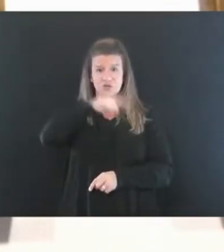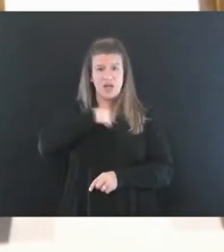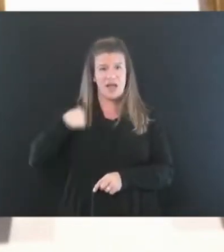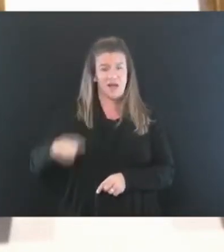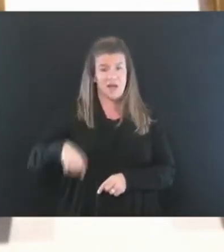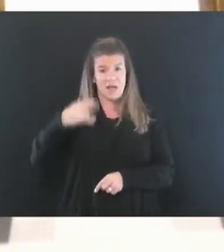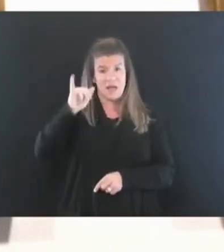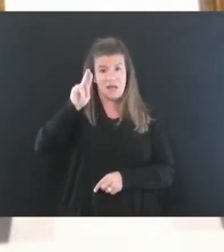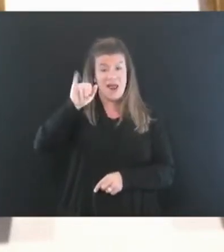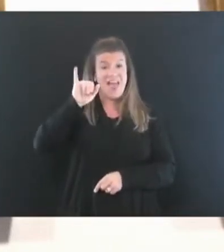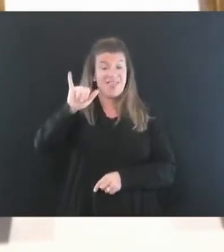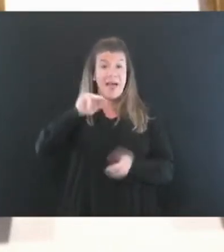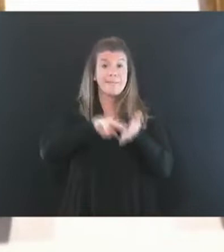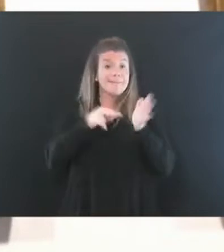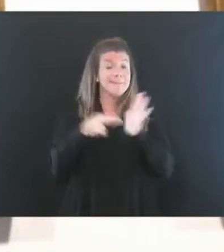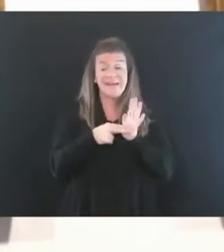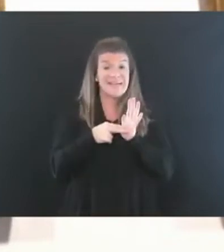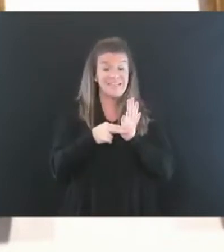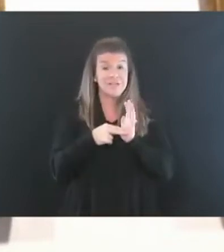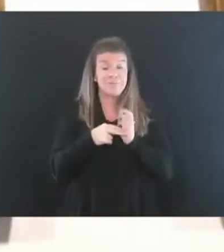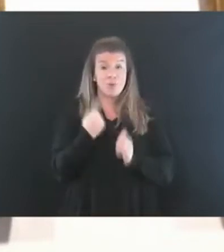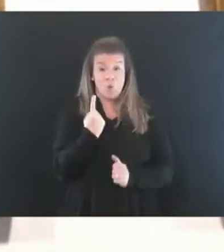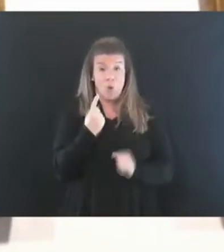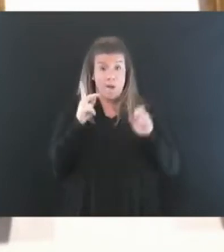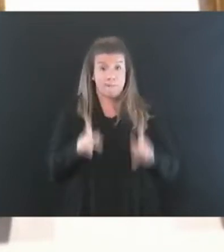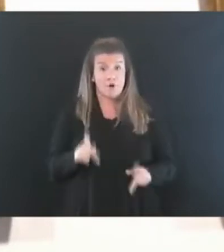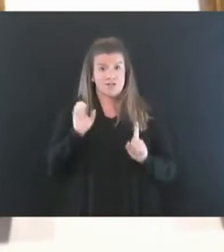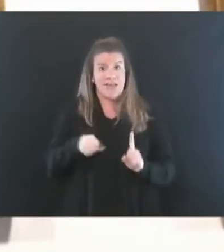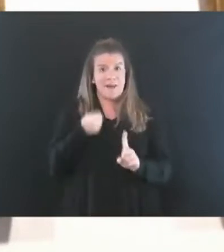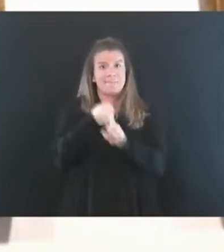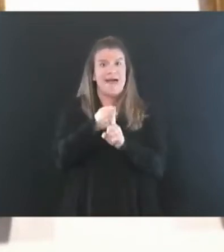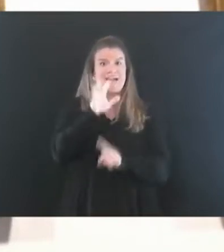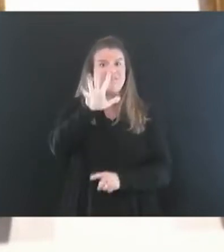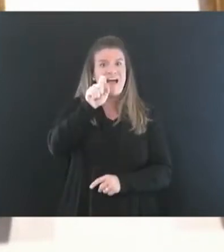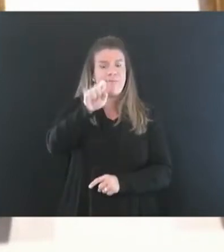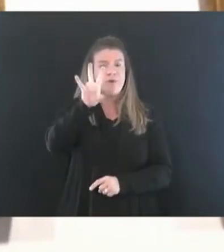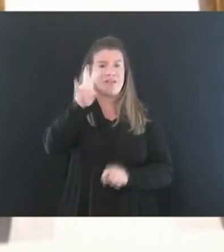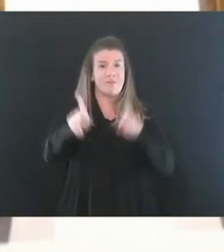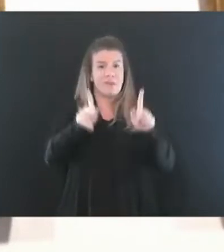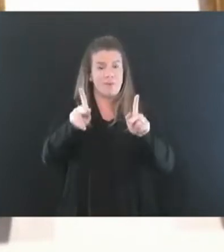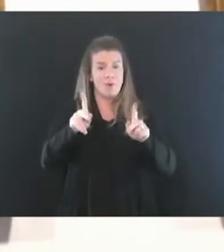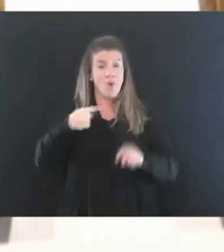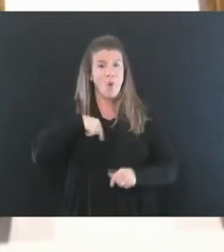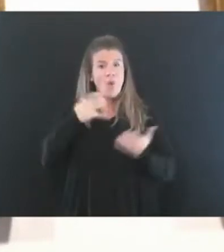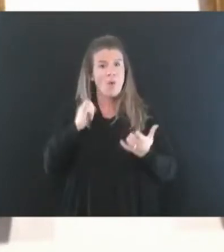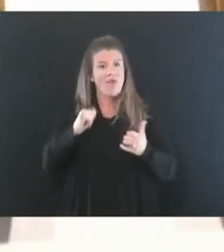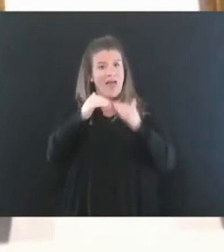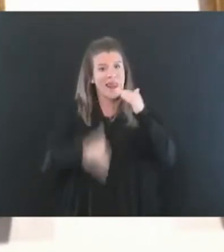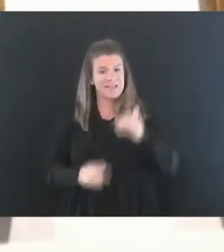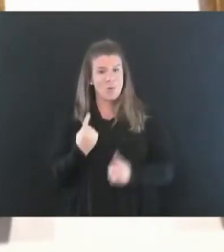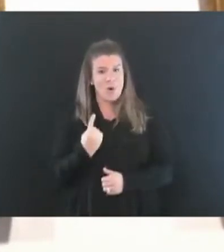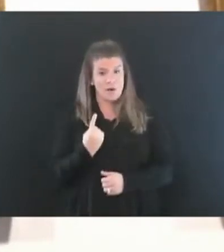THAT R SUBZERO, THE ARE NOT FROM 5.7 WHICH IS WHAT WAS REPORTED IN CHINA MEANING EVERY PERSON